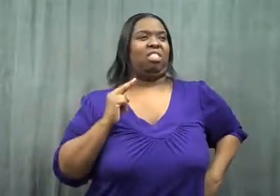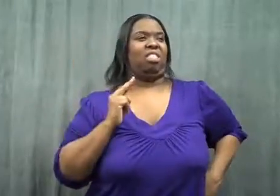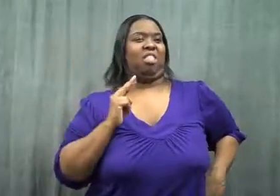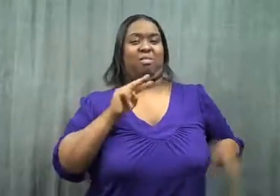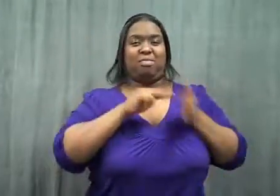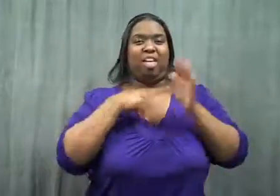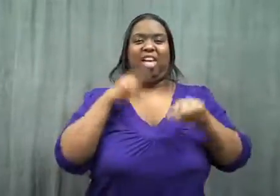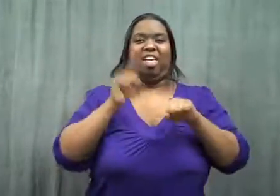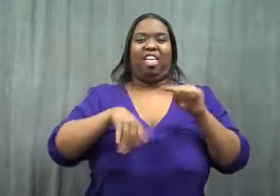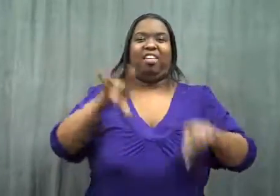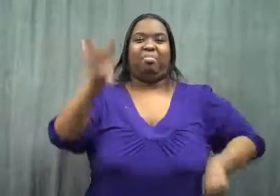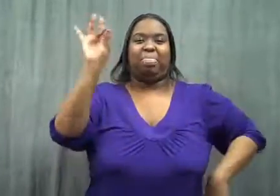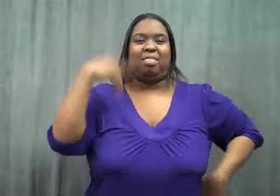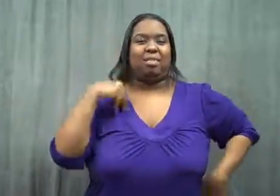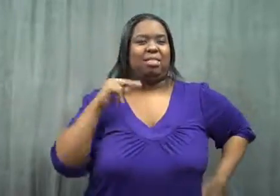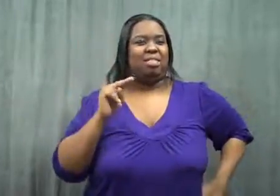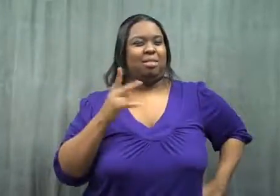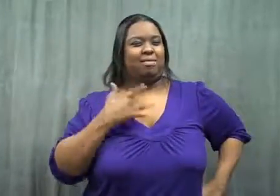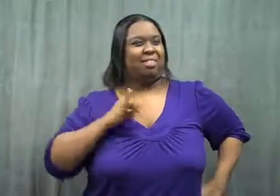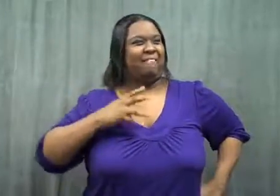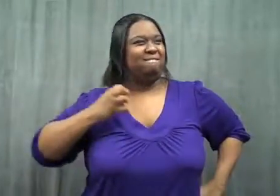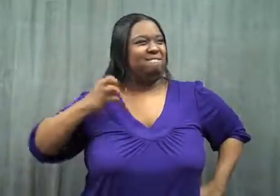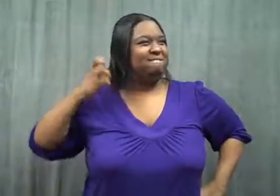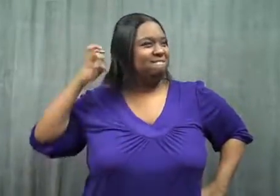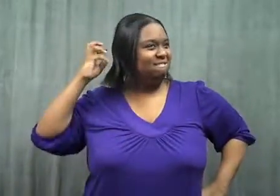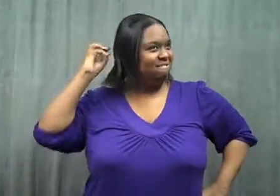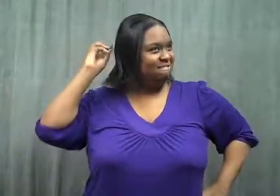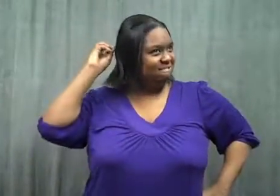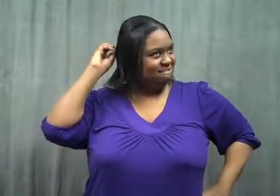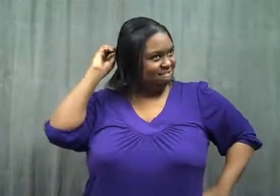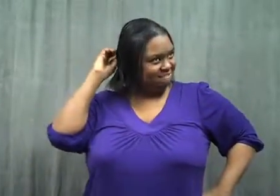I was mad. I couldn't pick.